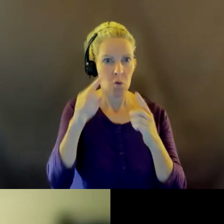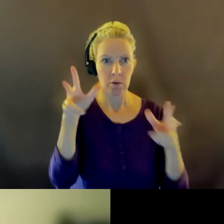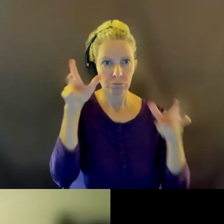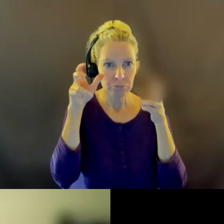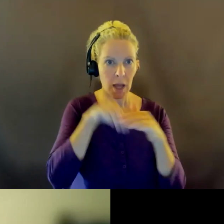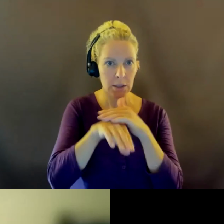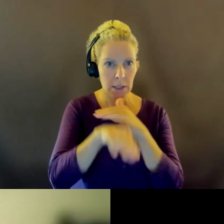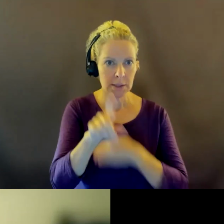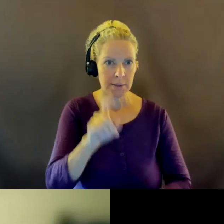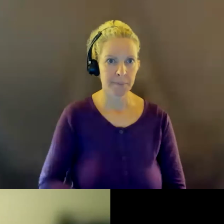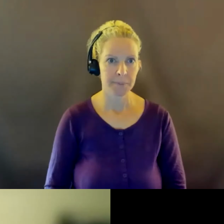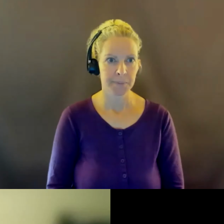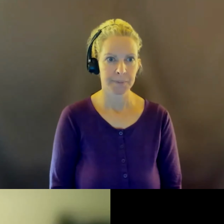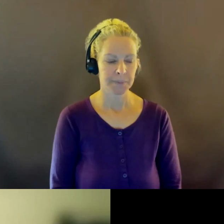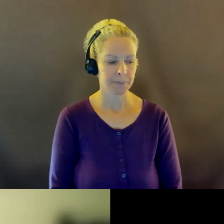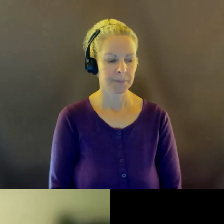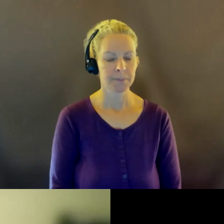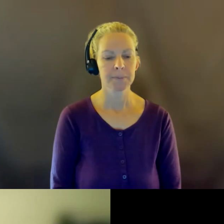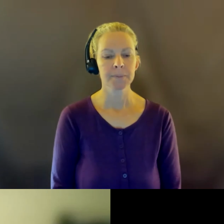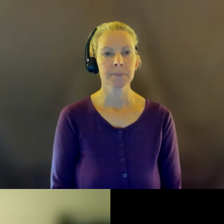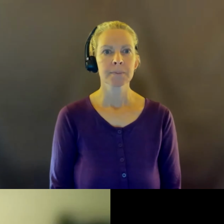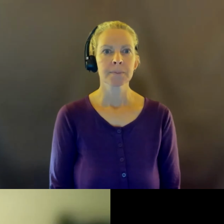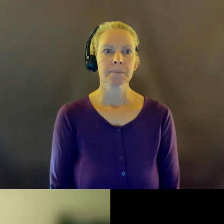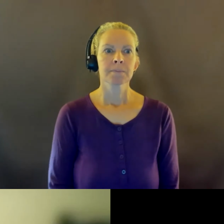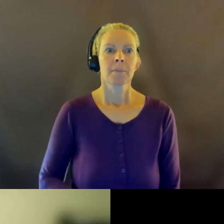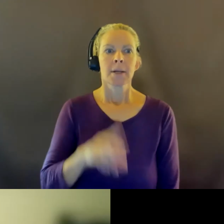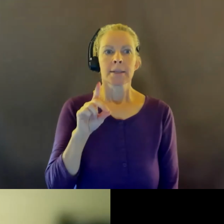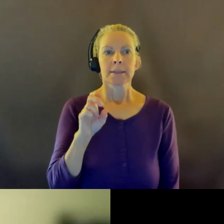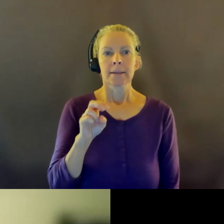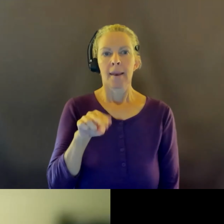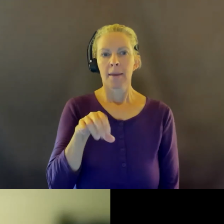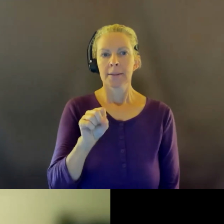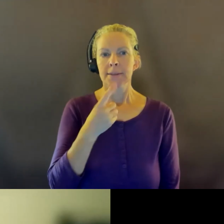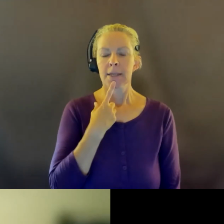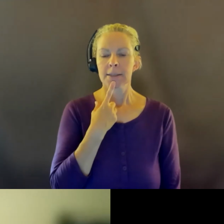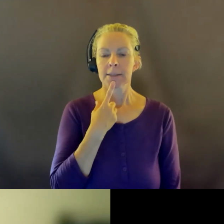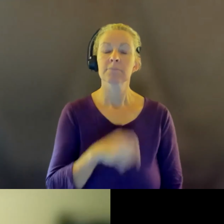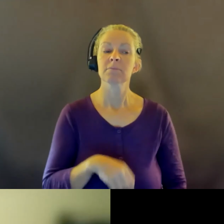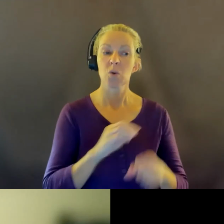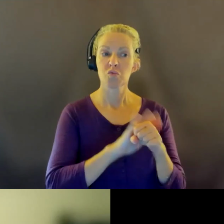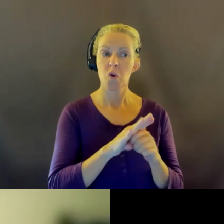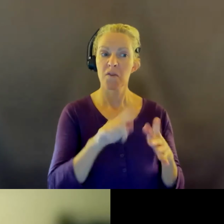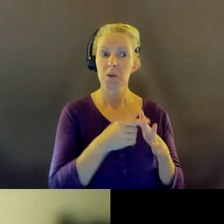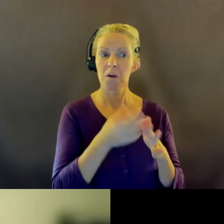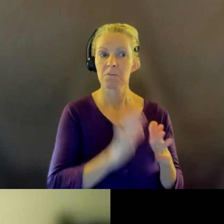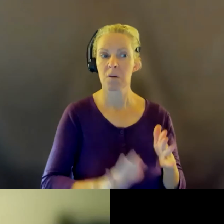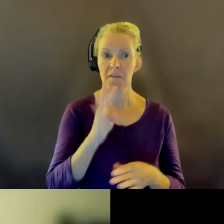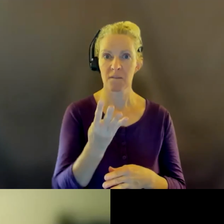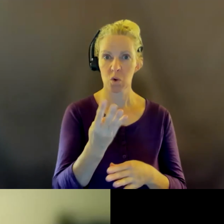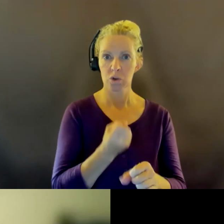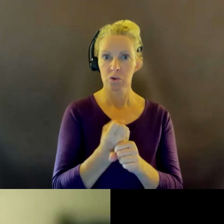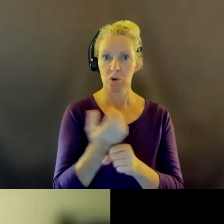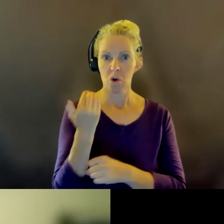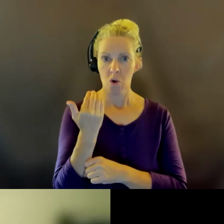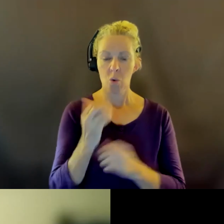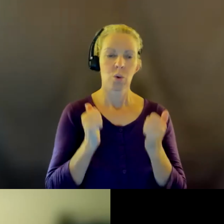Denis: I think by now, a few years after COVID started, a good camera and microphone